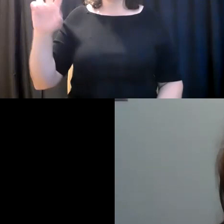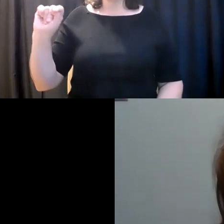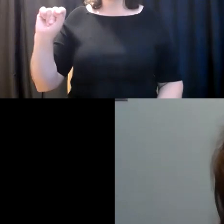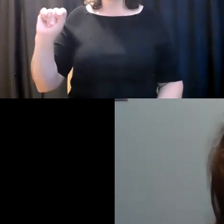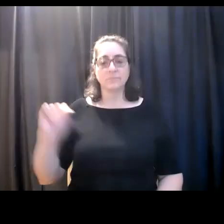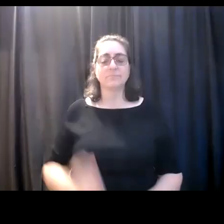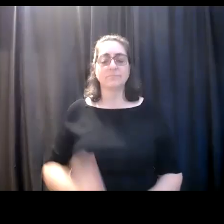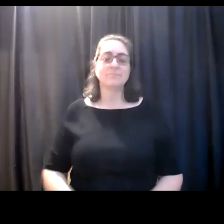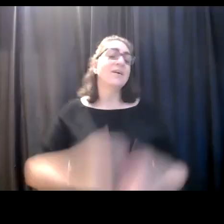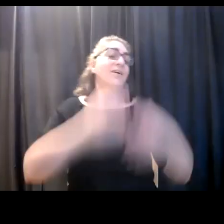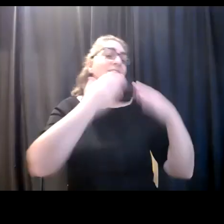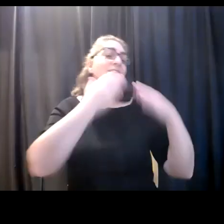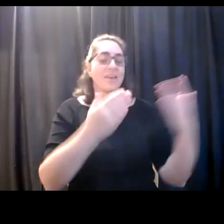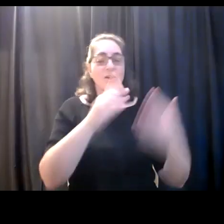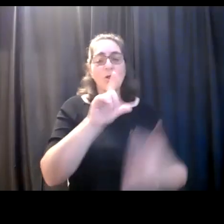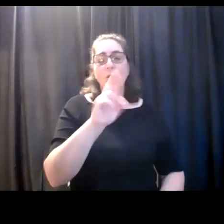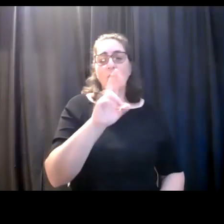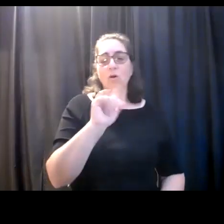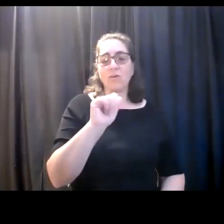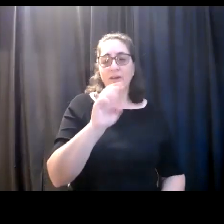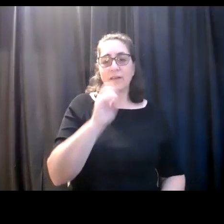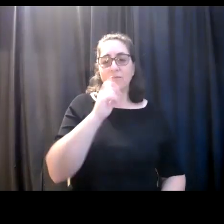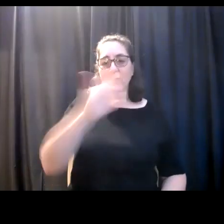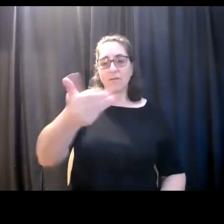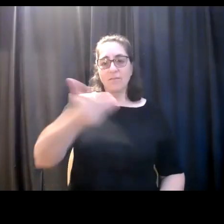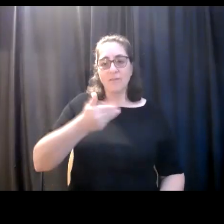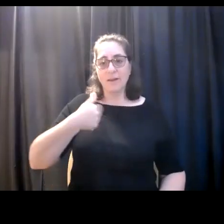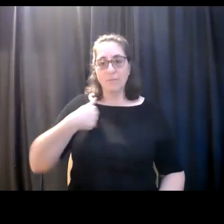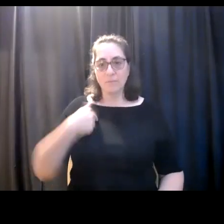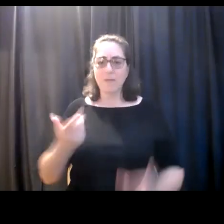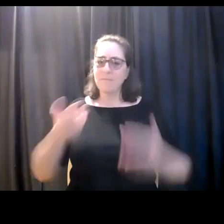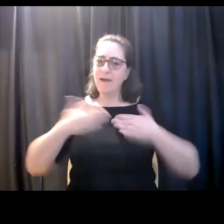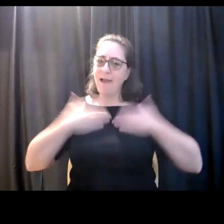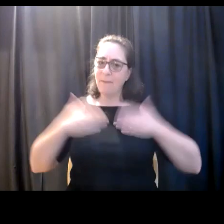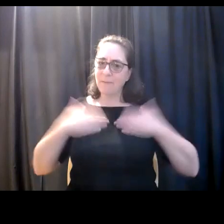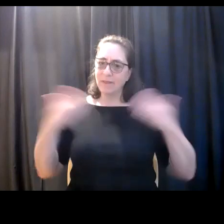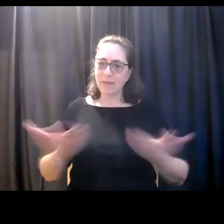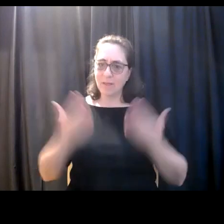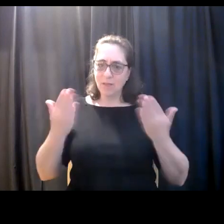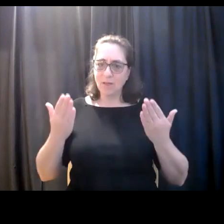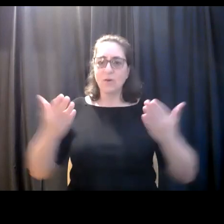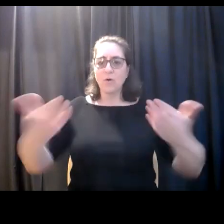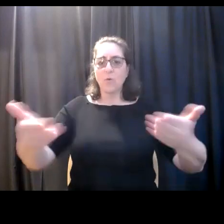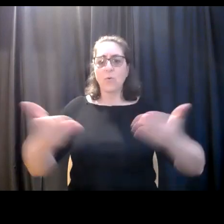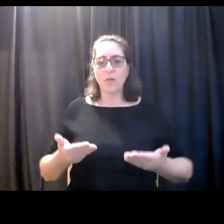tonight we happy to provide a number -- hope to provide options, strategies and practical tip